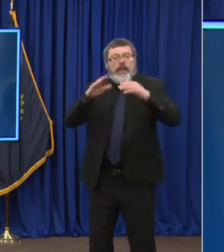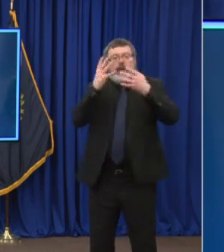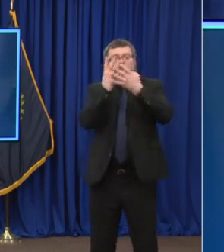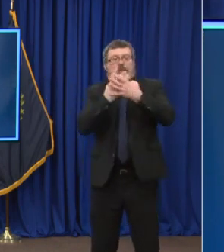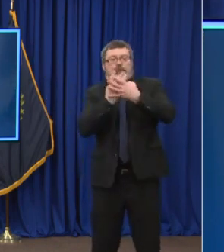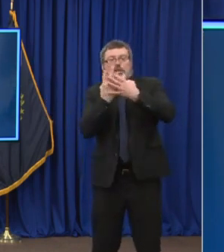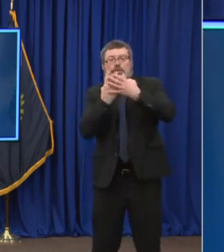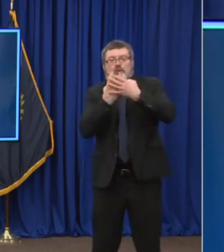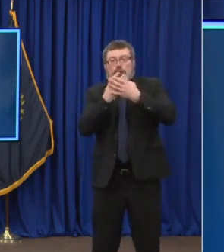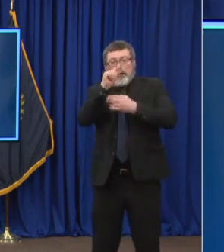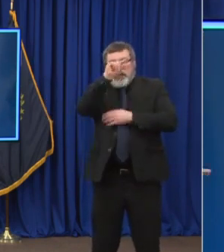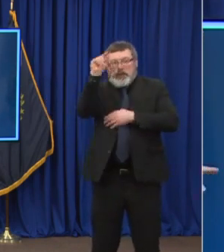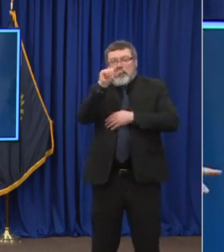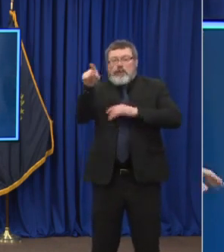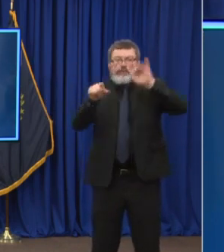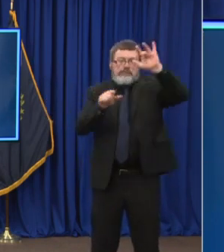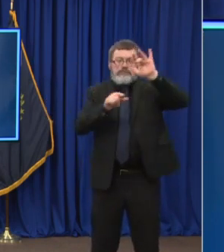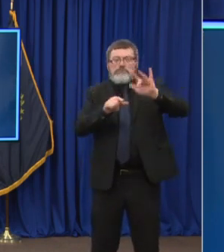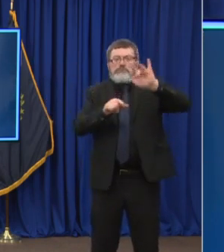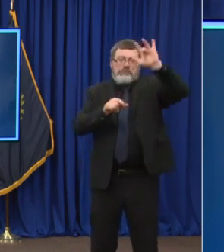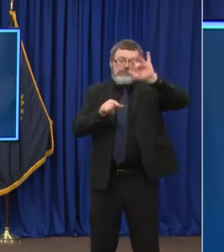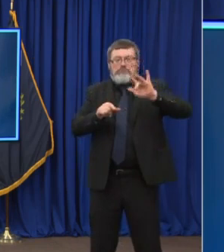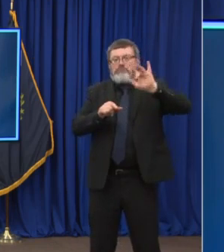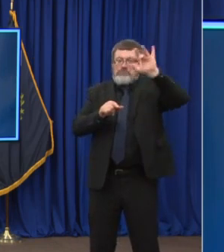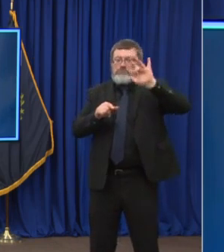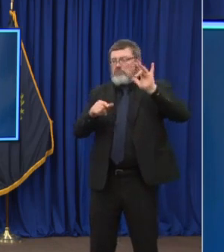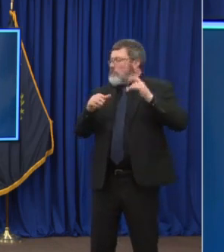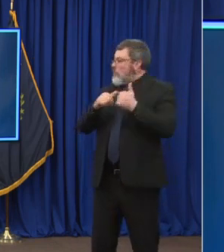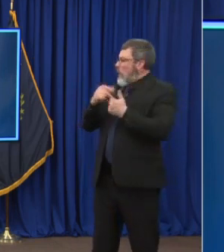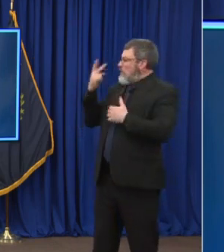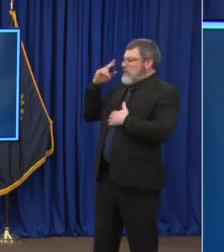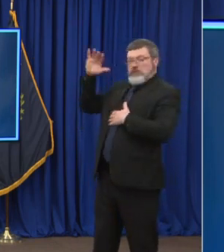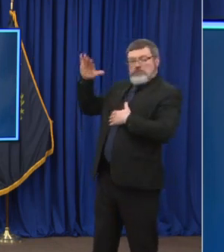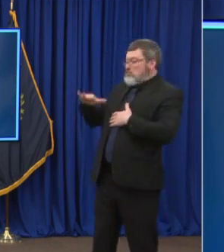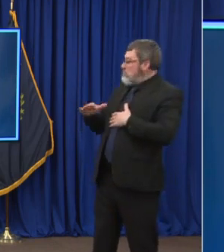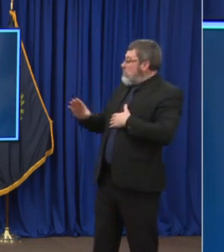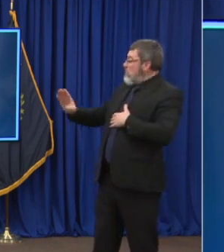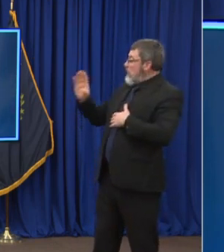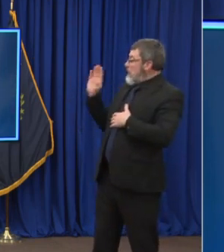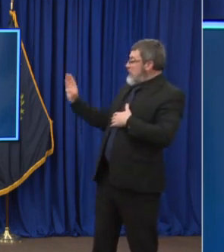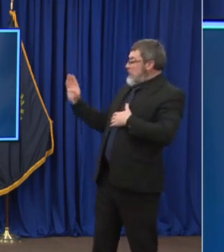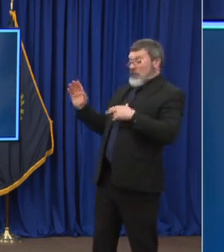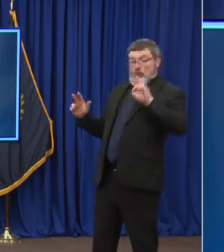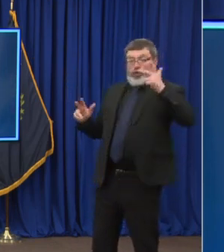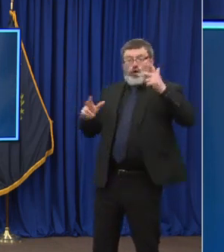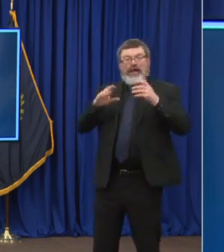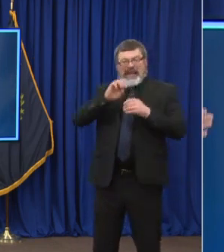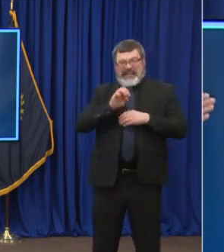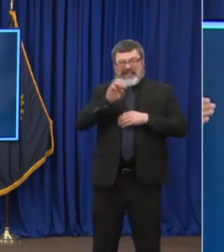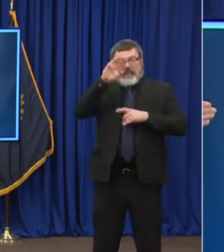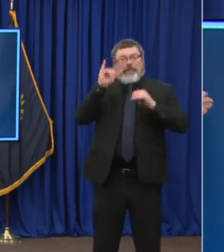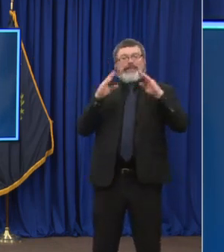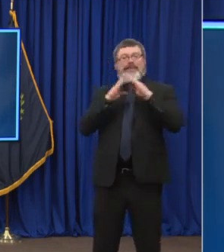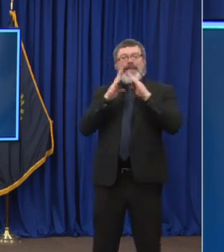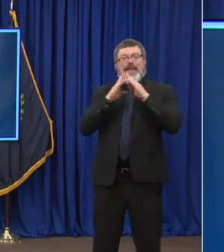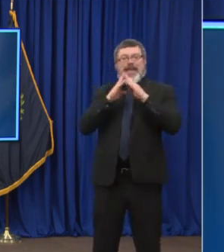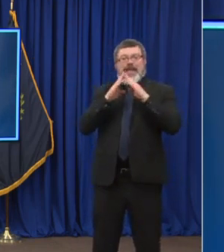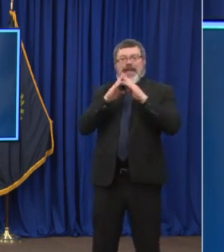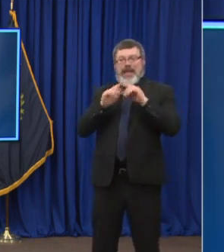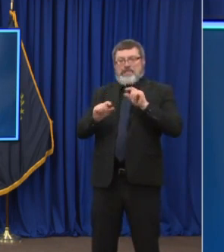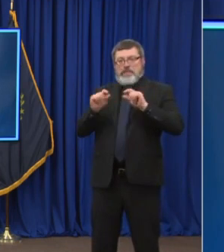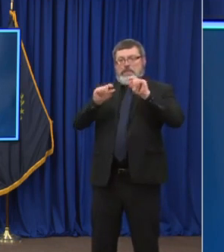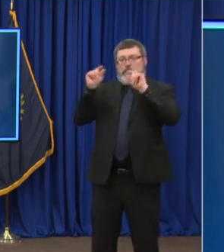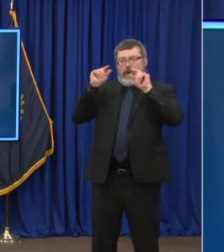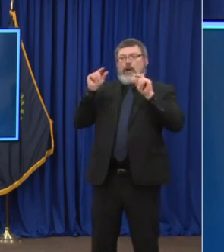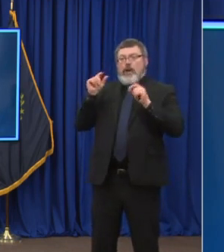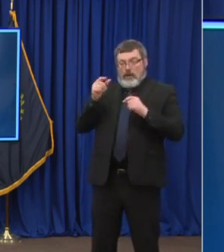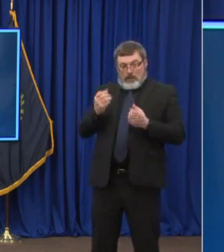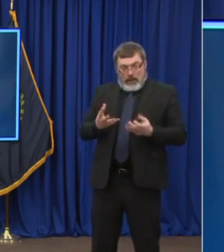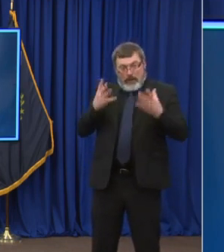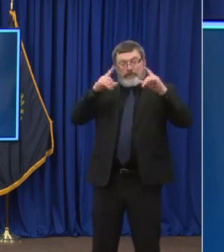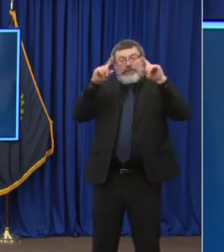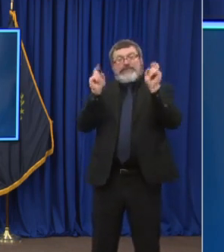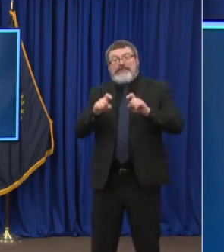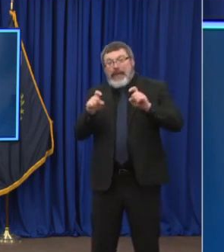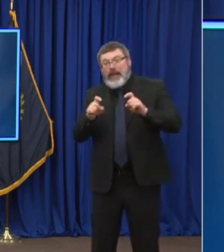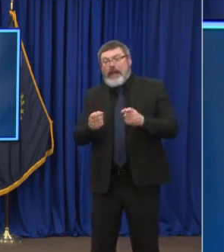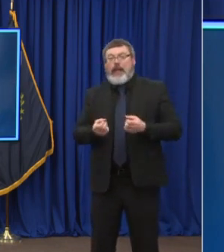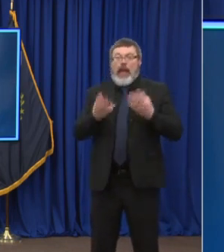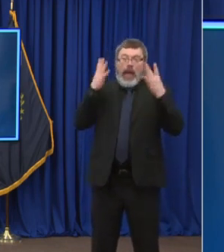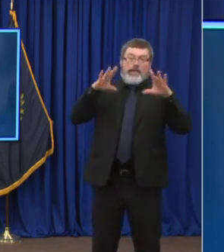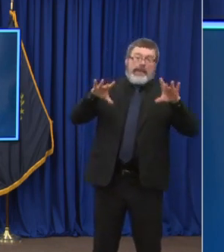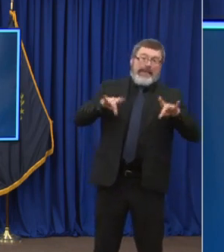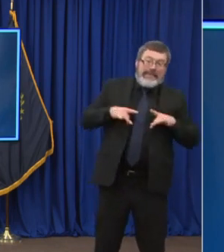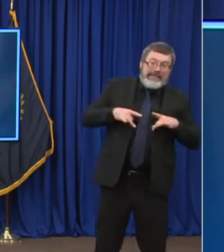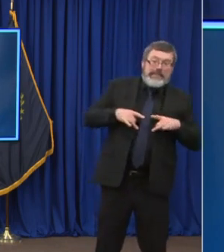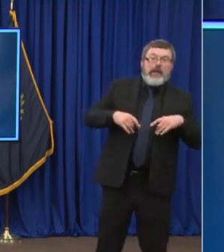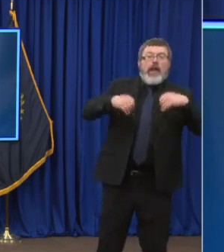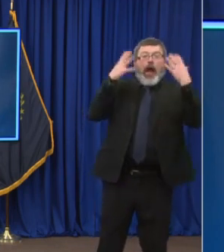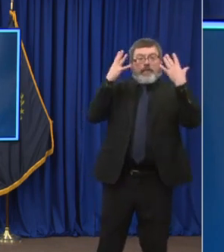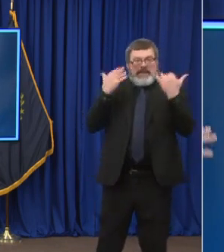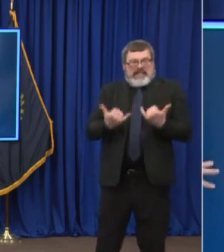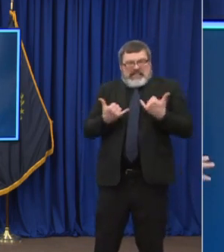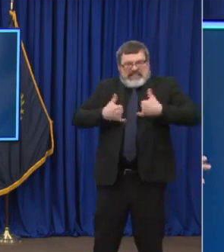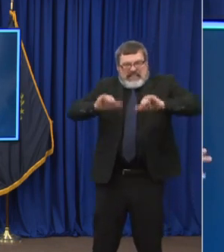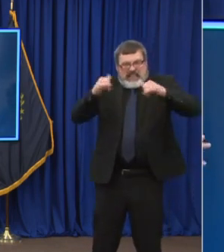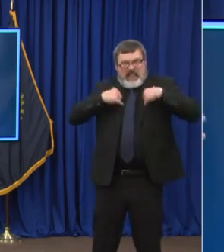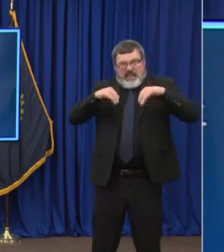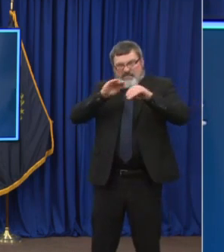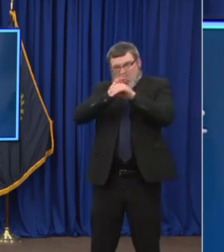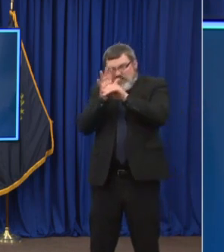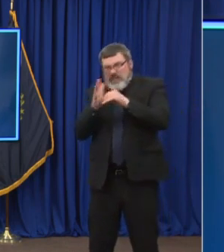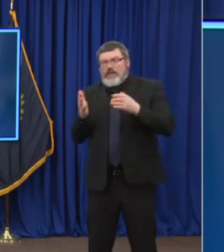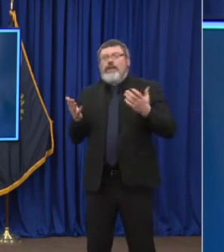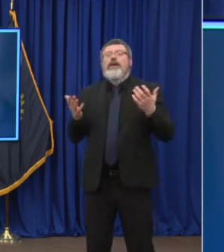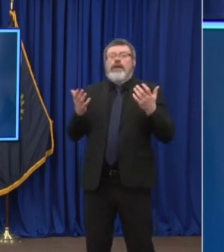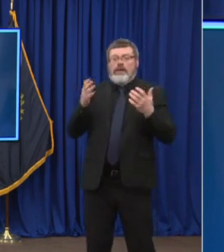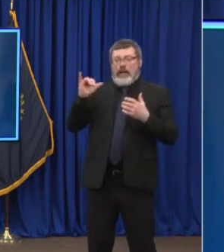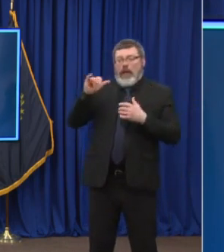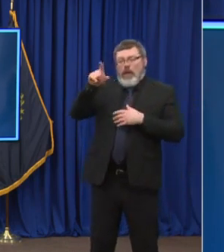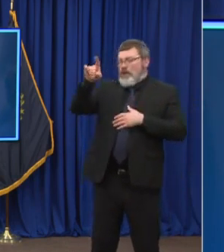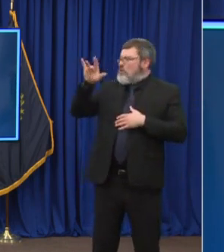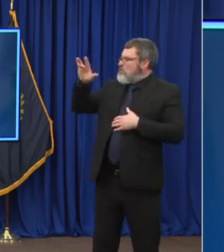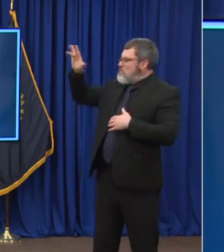ON THE OTHER SITE, THERE IS A WHOL SET, 20, 25 DIFFERENT THINGS TO LOOK AT, PIECES OF DATA, WHETHER IT IS THE CUMULATIVE ANTIGEN AND PCR TEST FOR YOUR TOWN AND REGION, THE